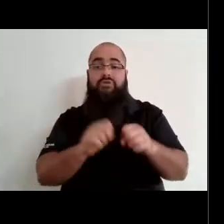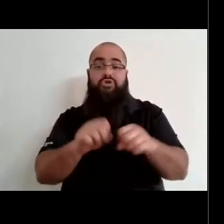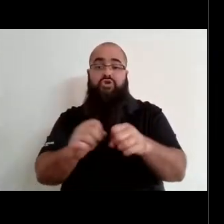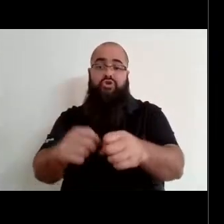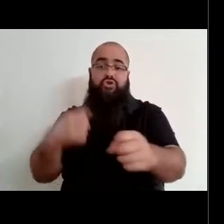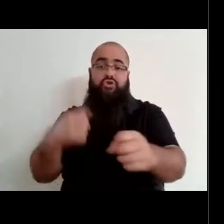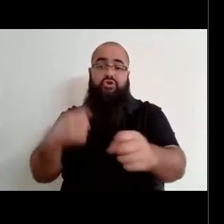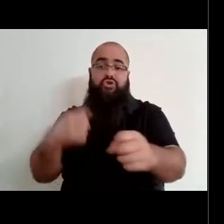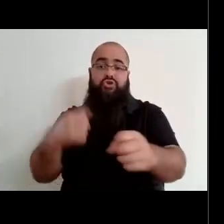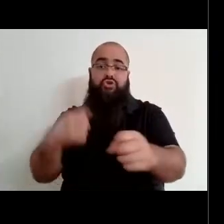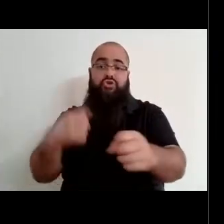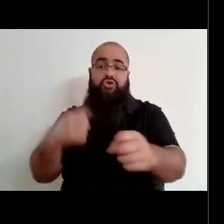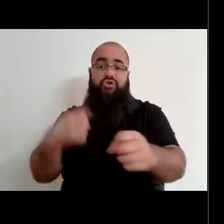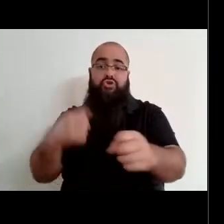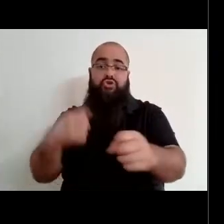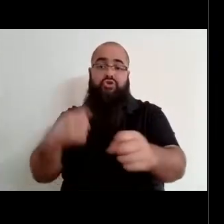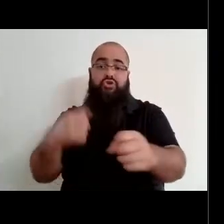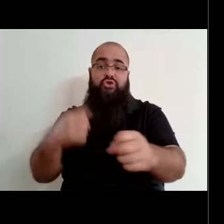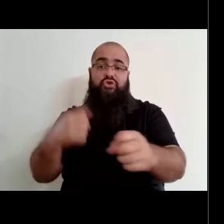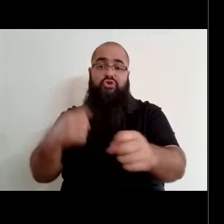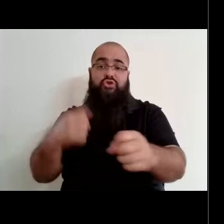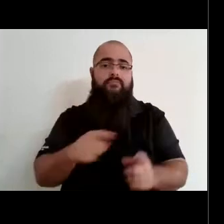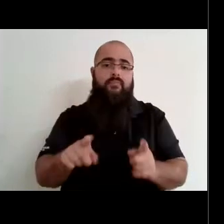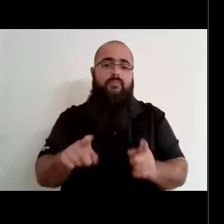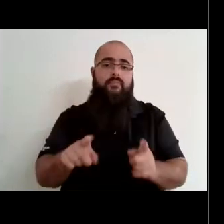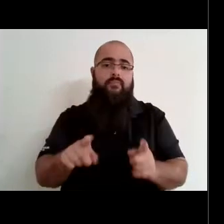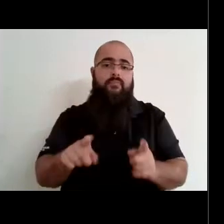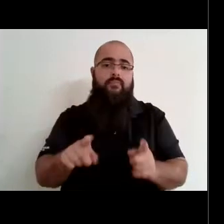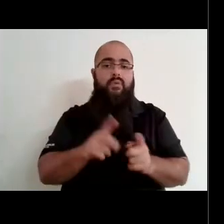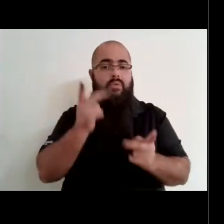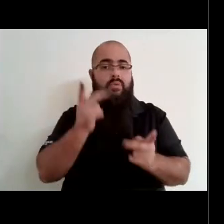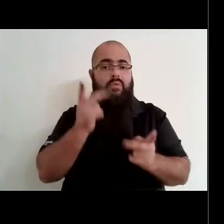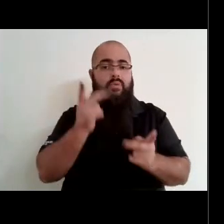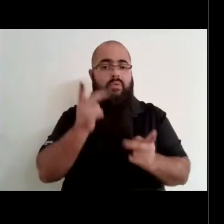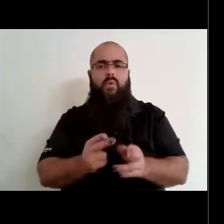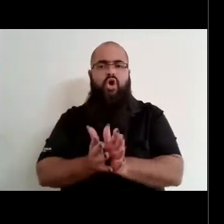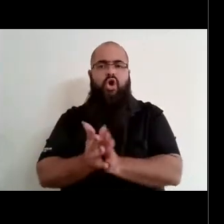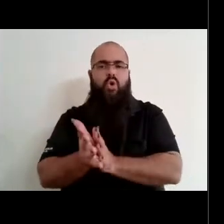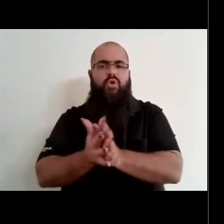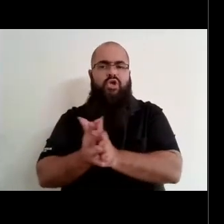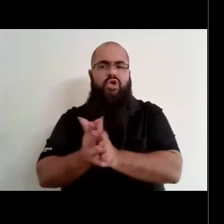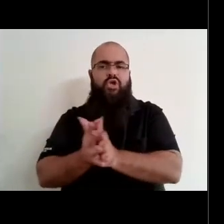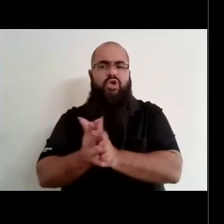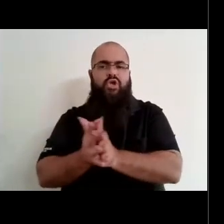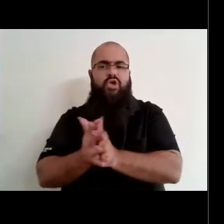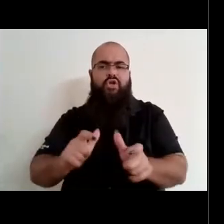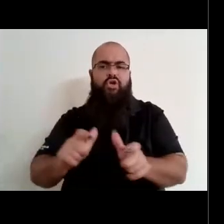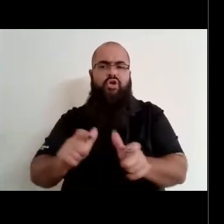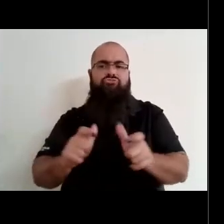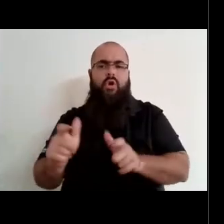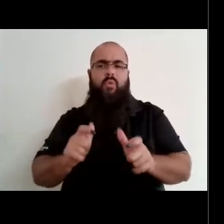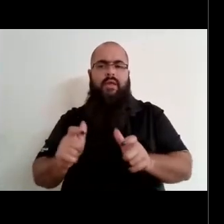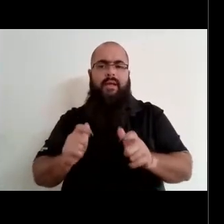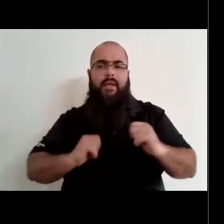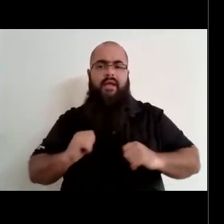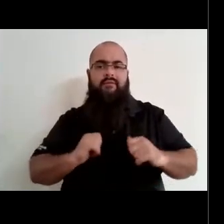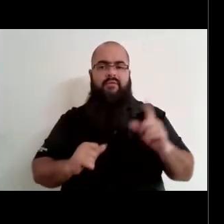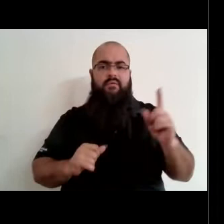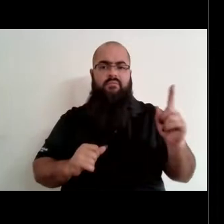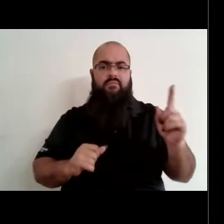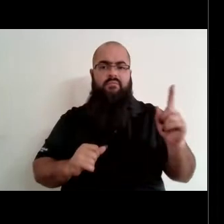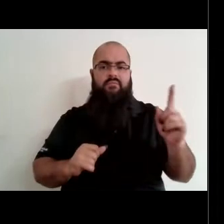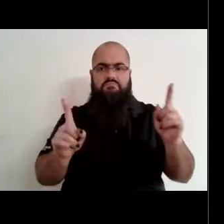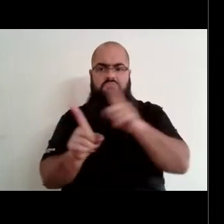Doing a bit of a poll through all the team, they've come up with some examples of facts.